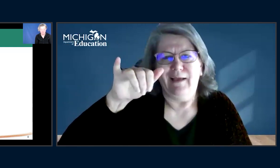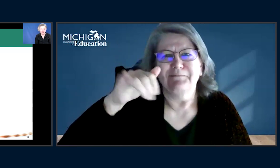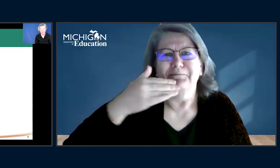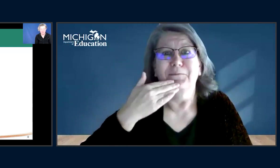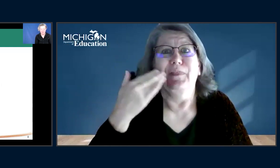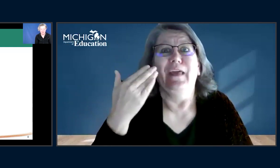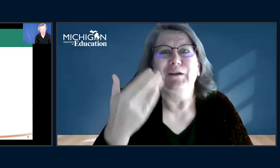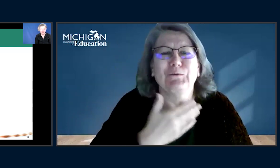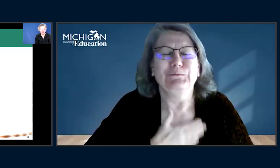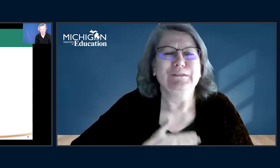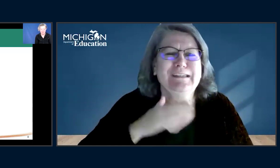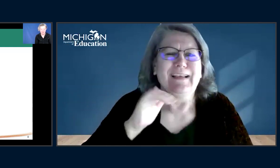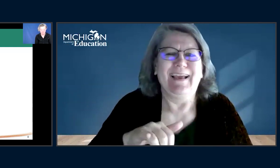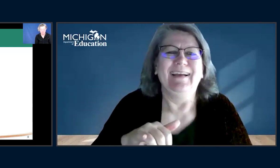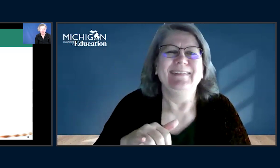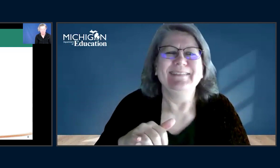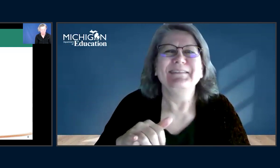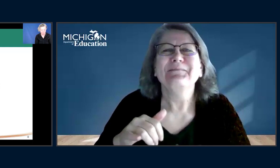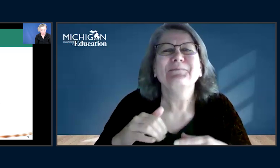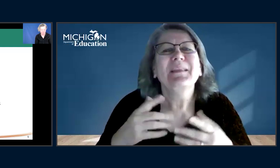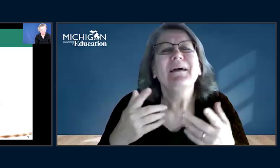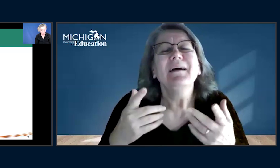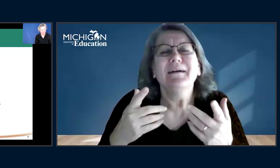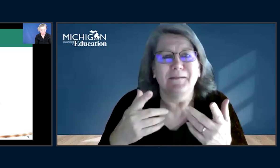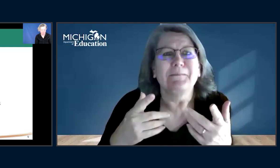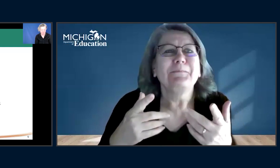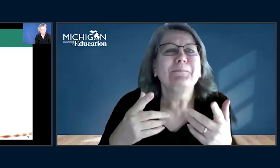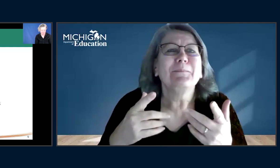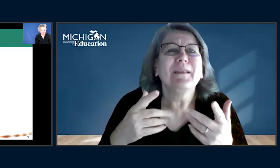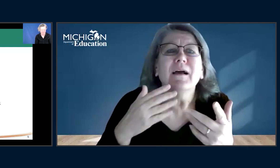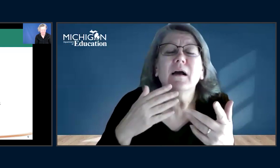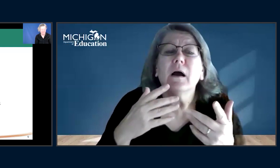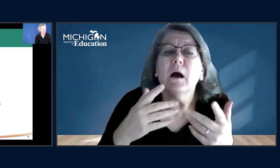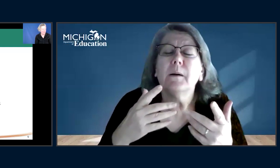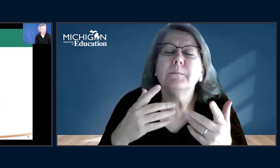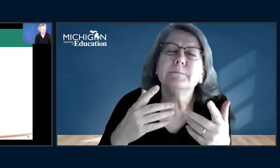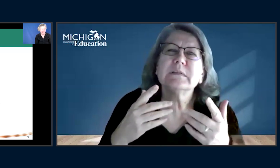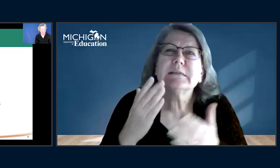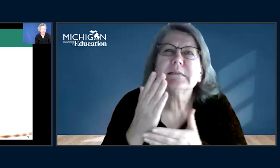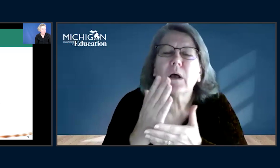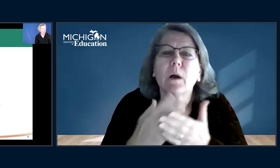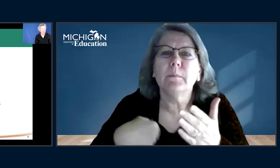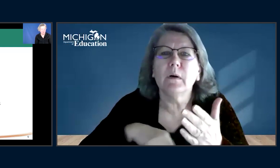who are on this webinar to keep that in the front of your mind. So we really appreciate that to know that information. The next slide.